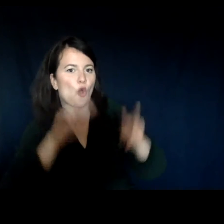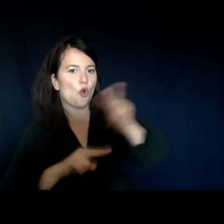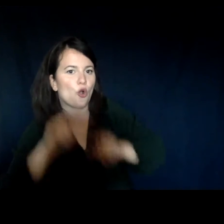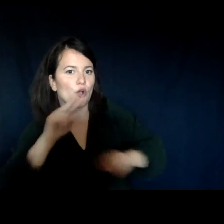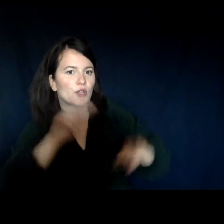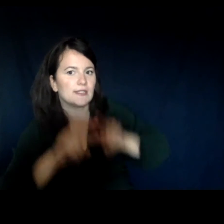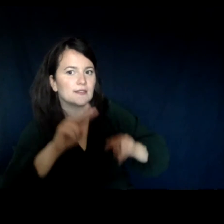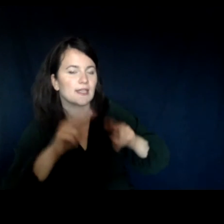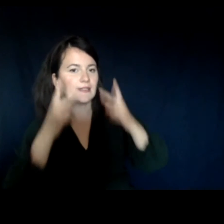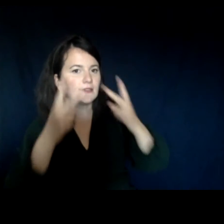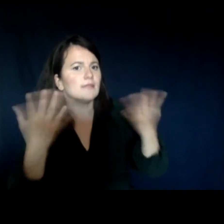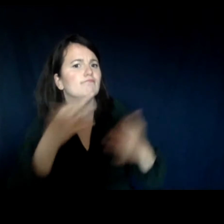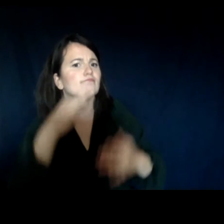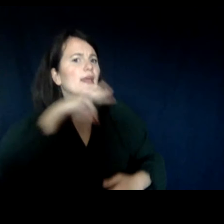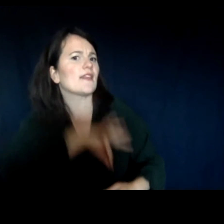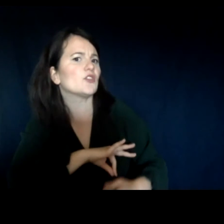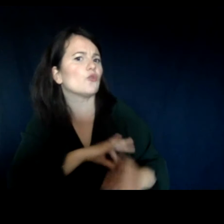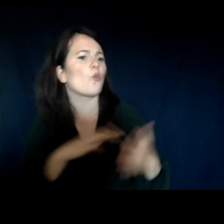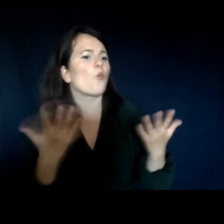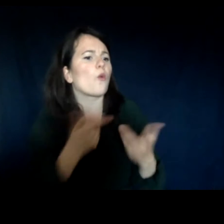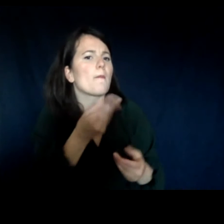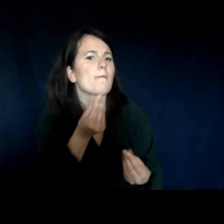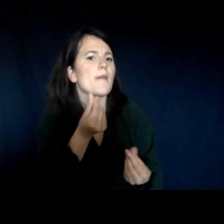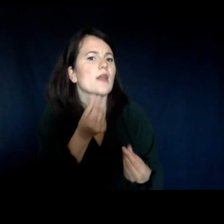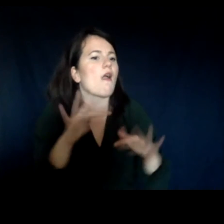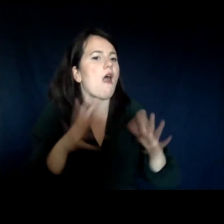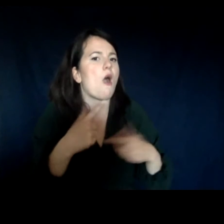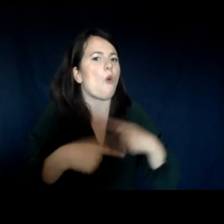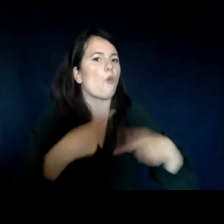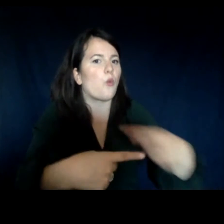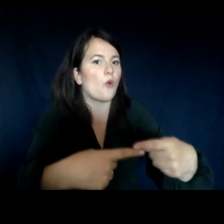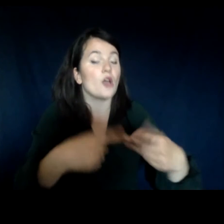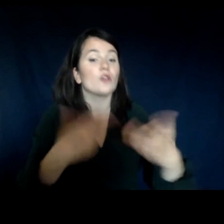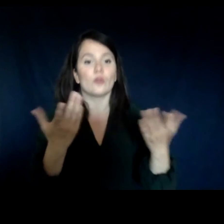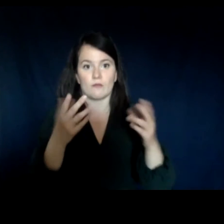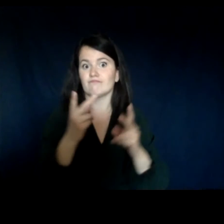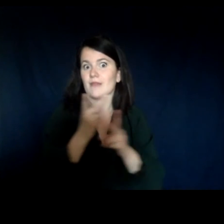Therefore all beneficiaries, as we've done, should adapt